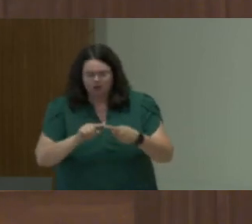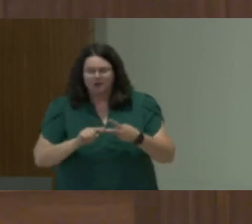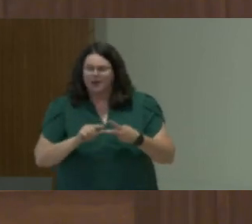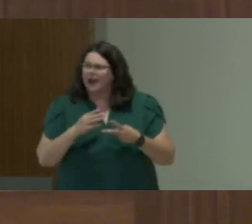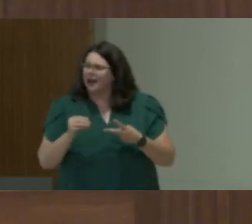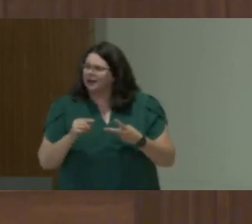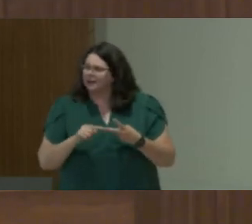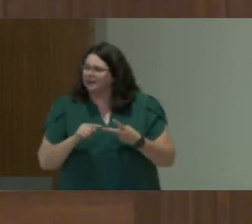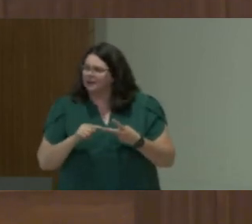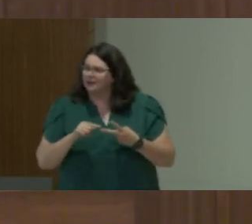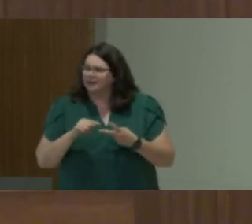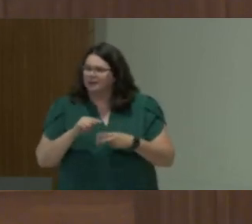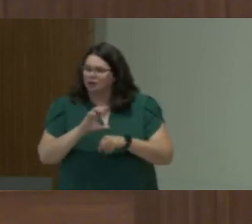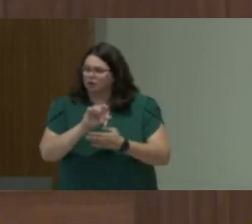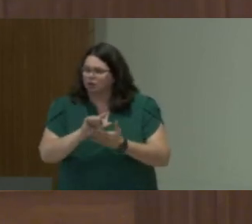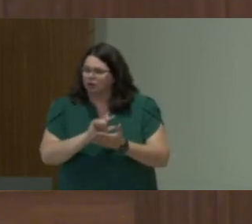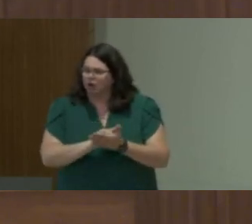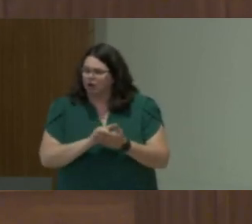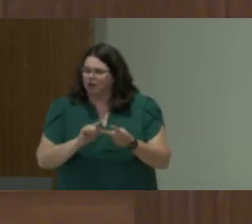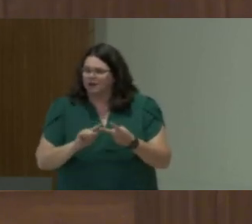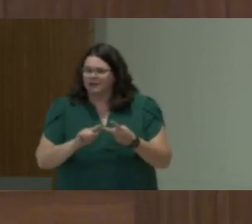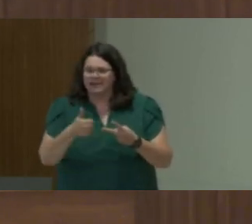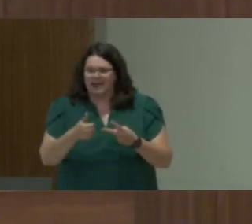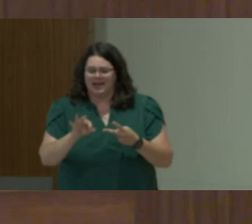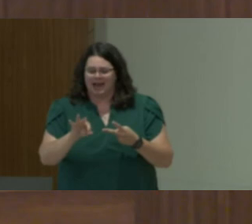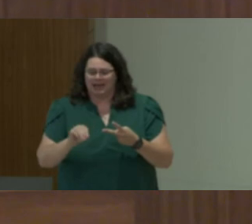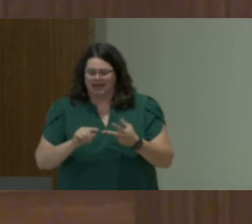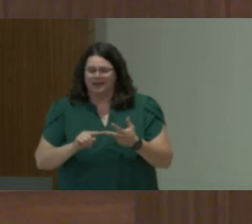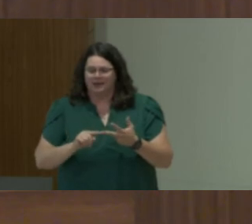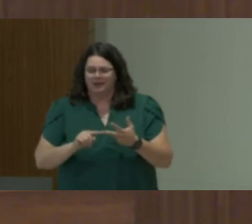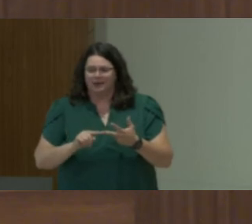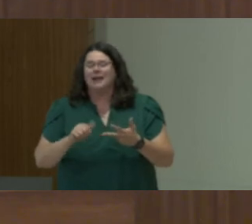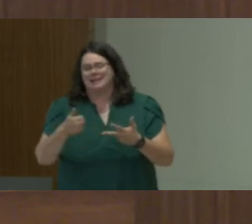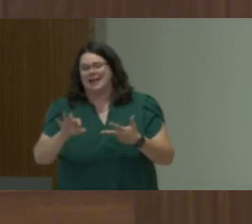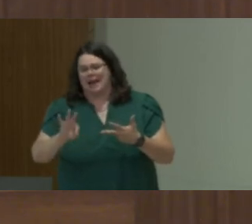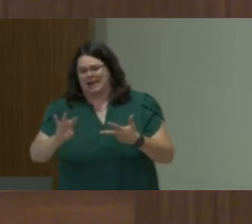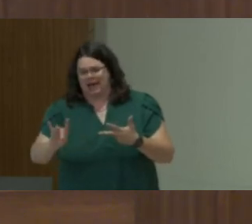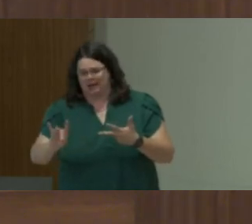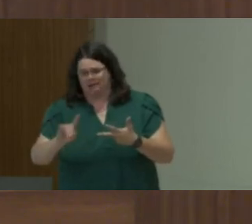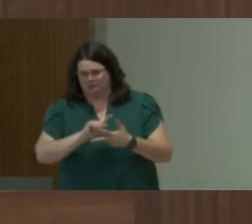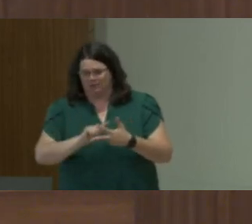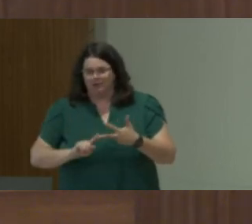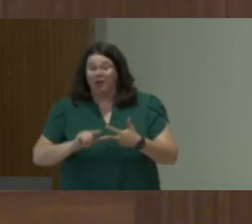canon, and canons 1090 and canon 1098, which talk about